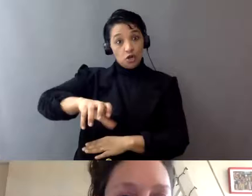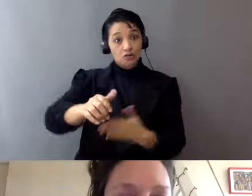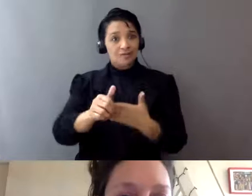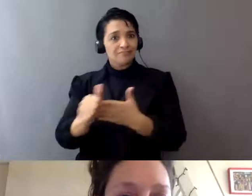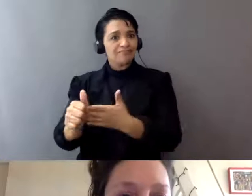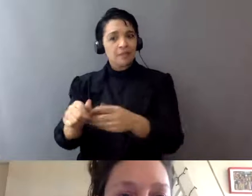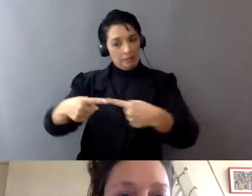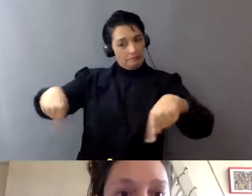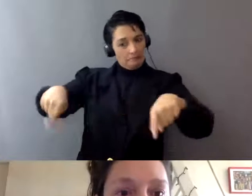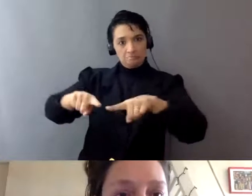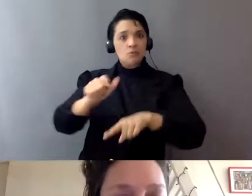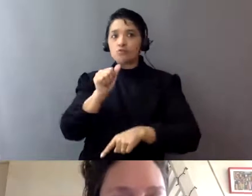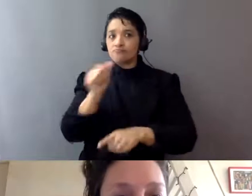due to membership structure.